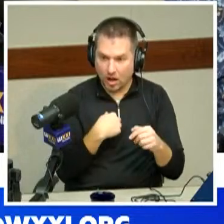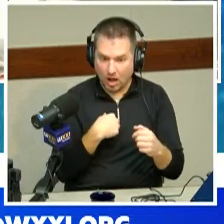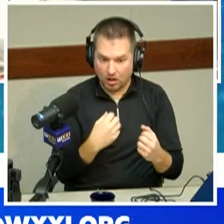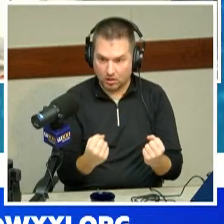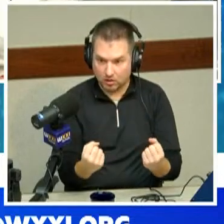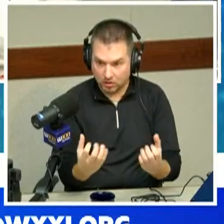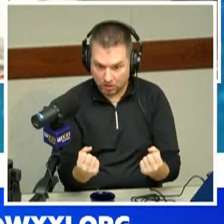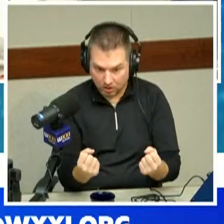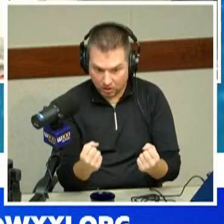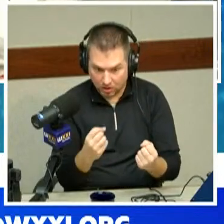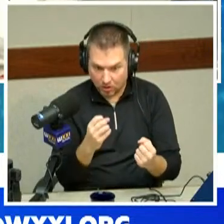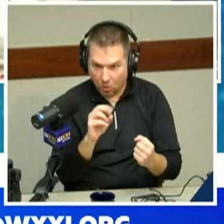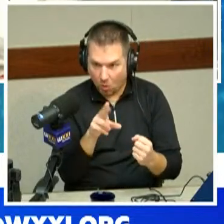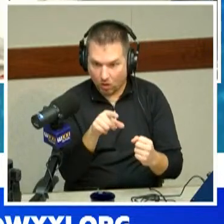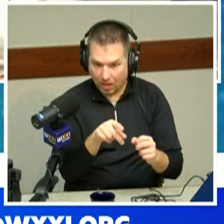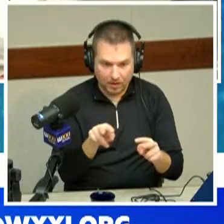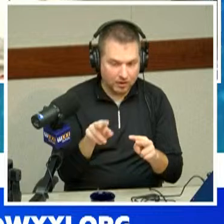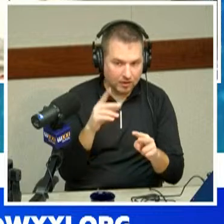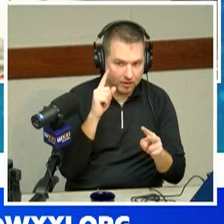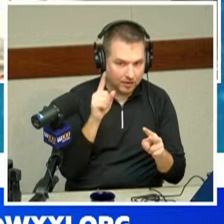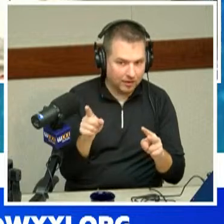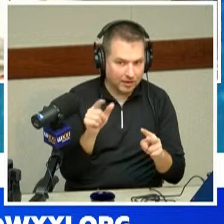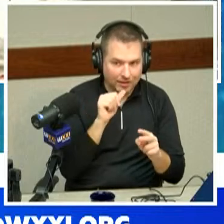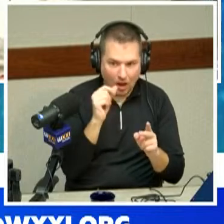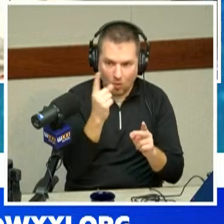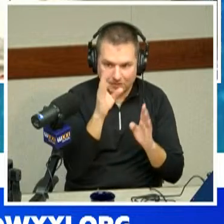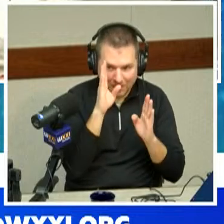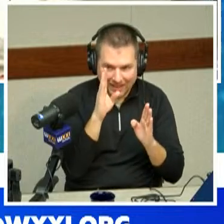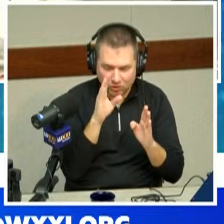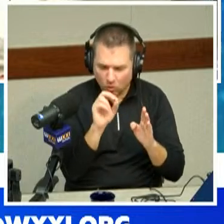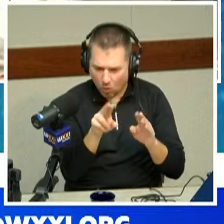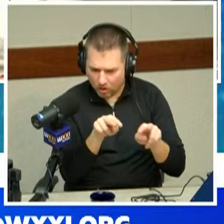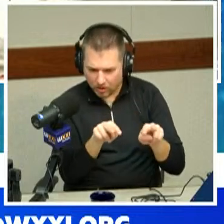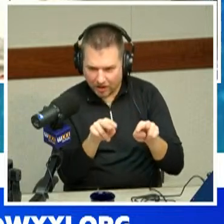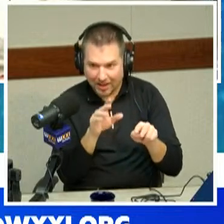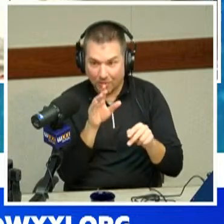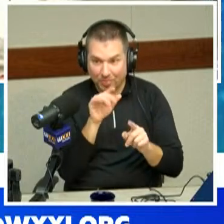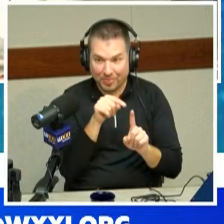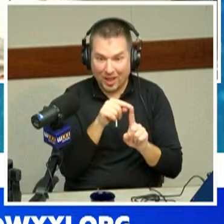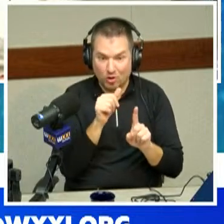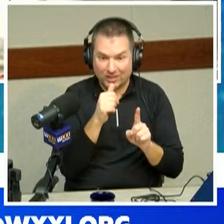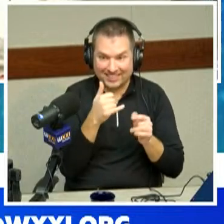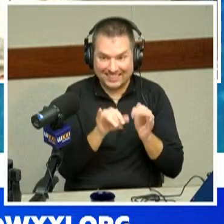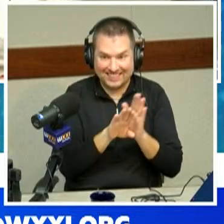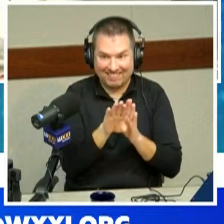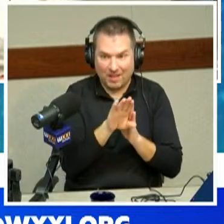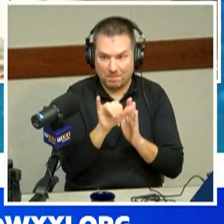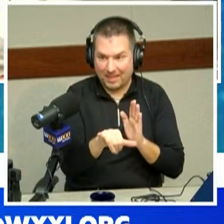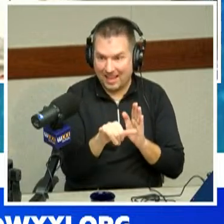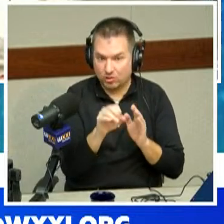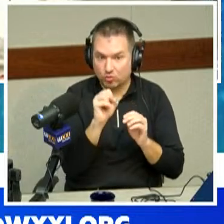you then that wouldn't wouldn't work so that's another kind of uh line in parallel with this